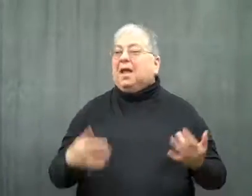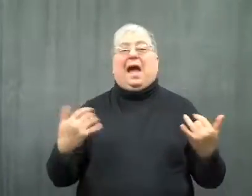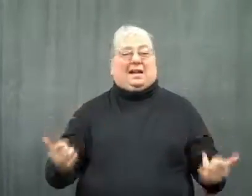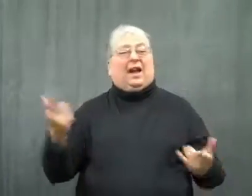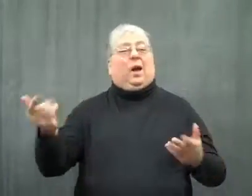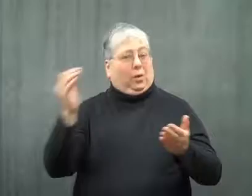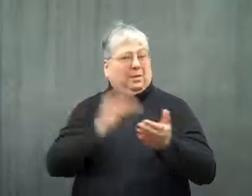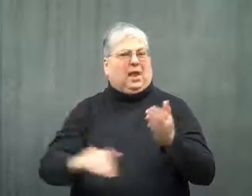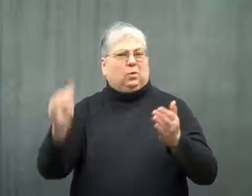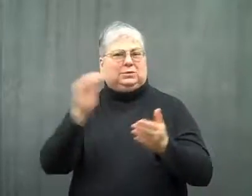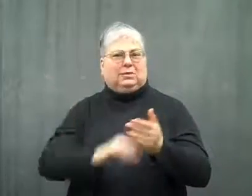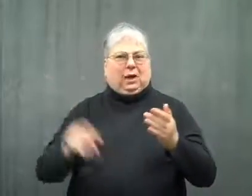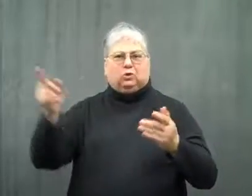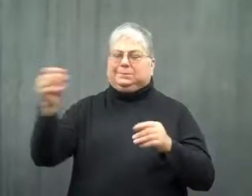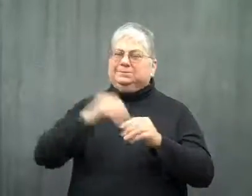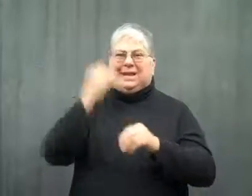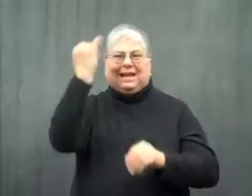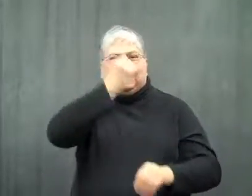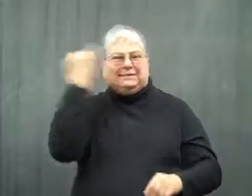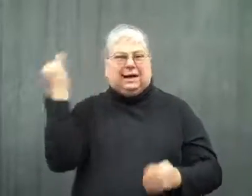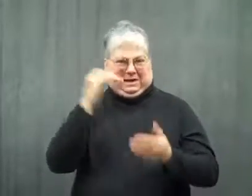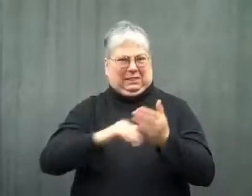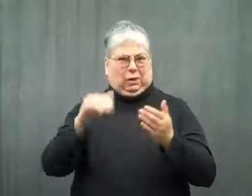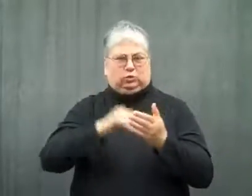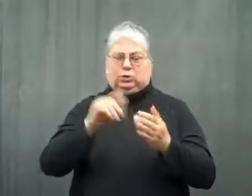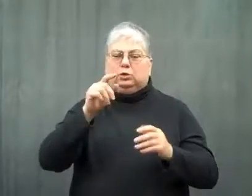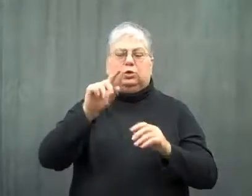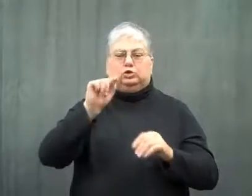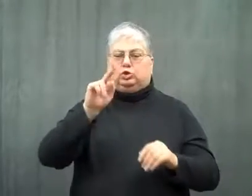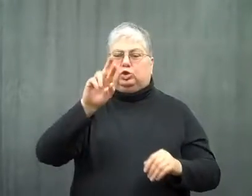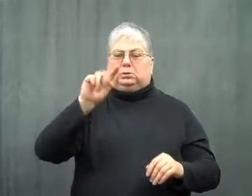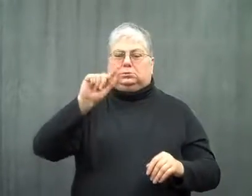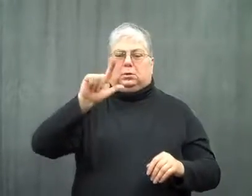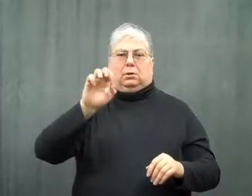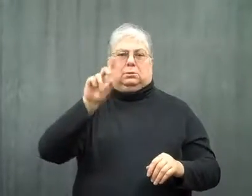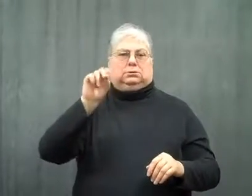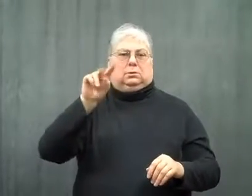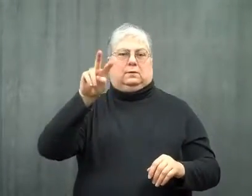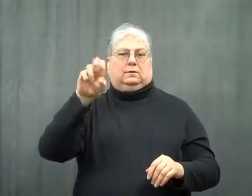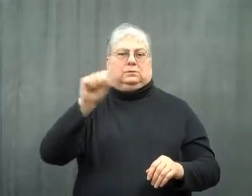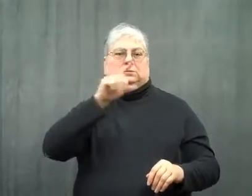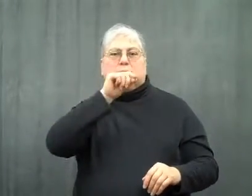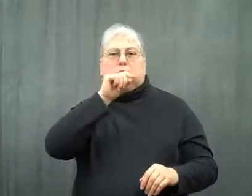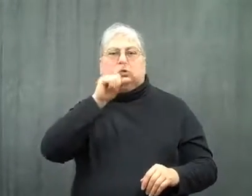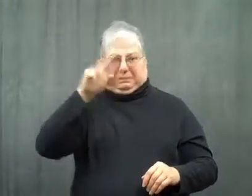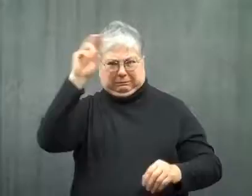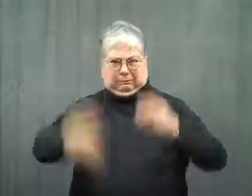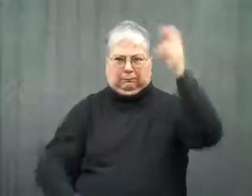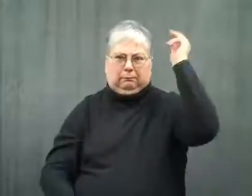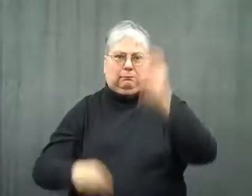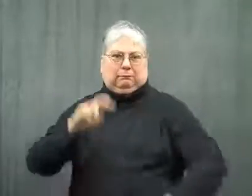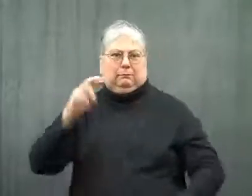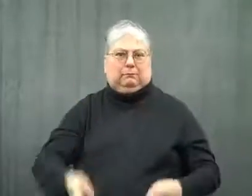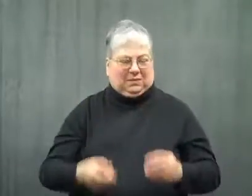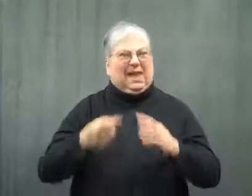Now in Italy, thousands of turtledoves have died.